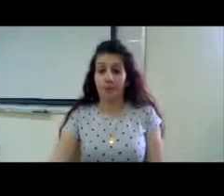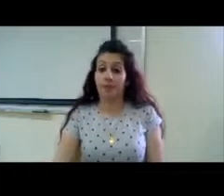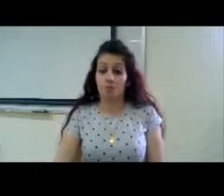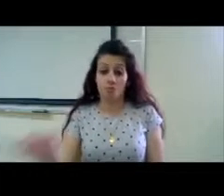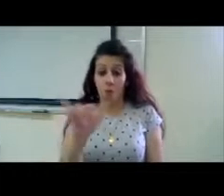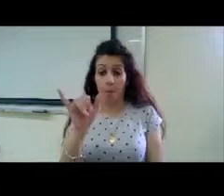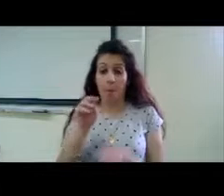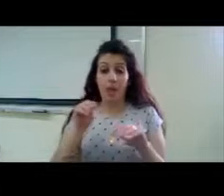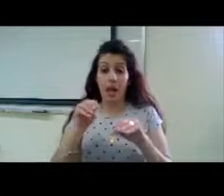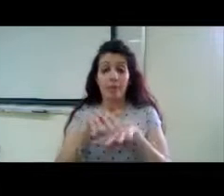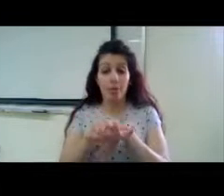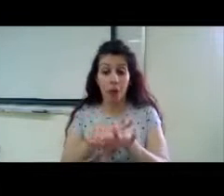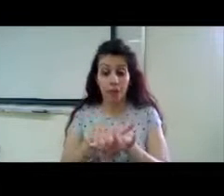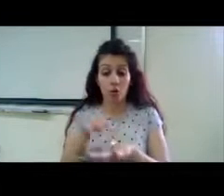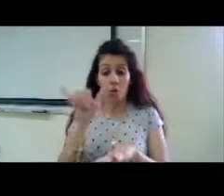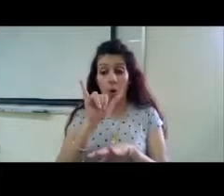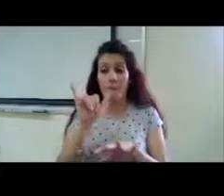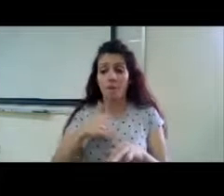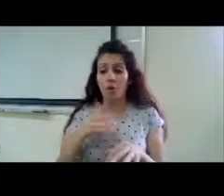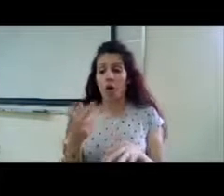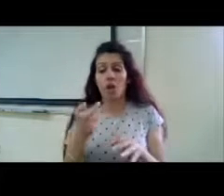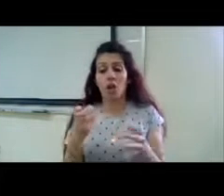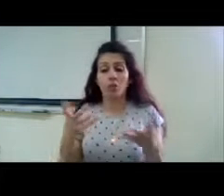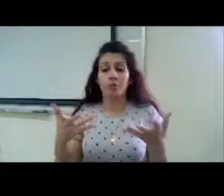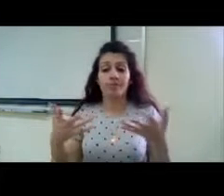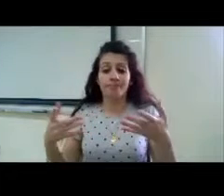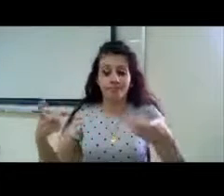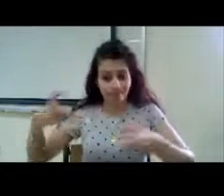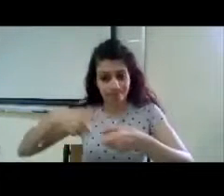decorative carefully hood McKibben as hard